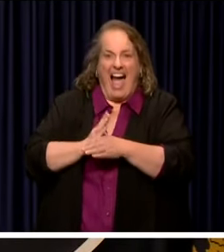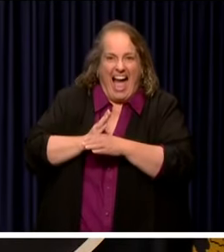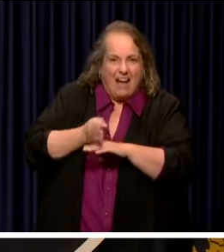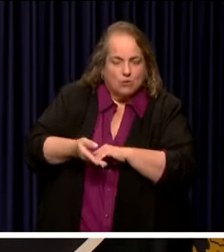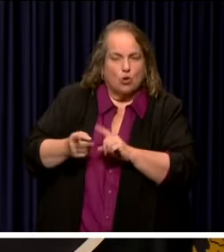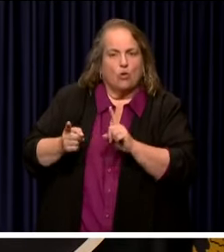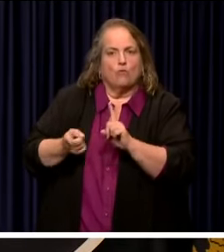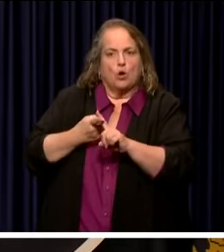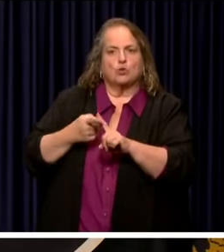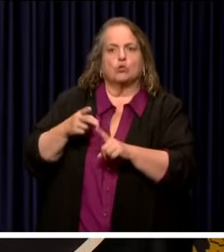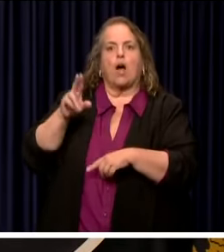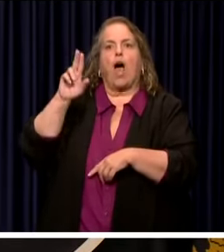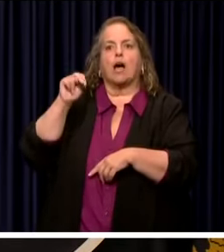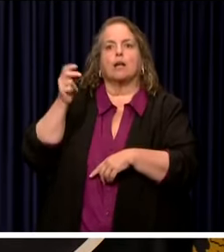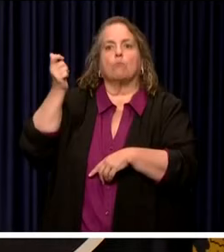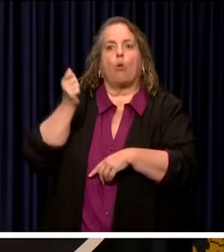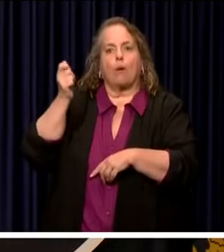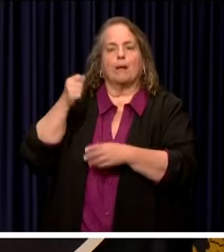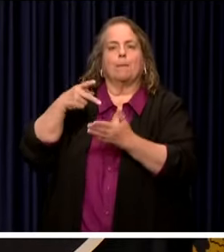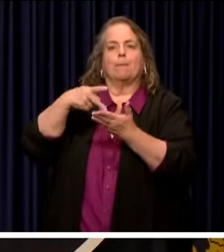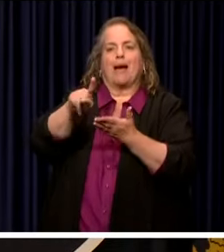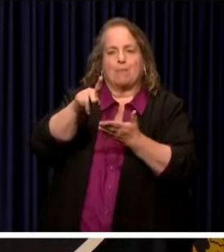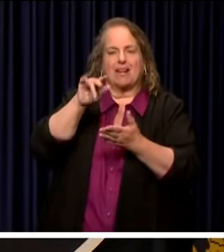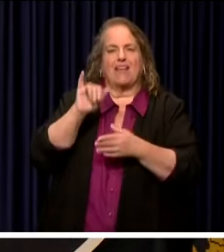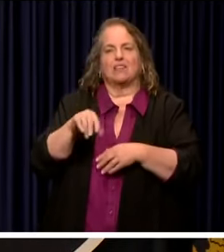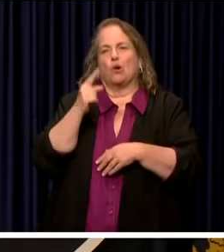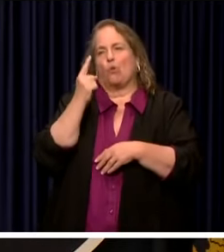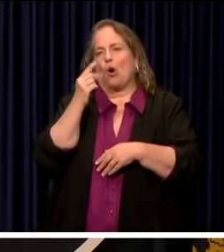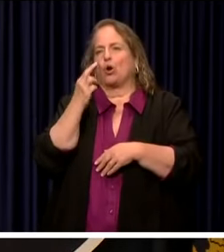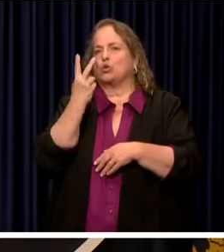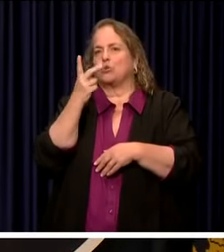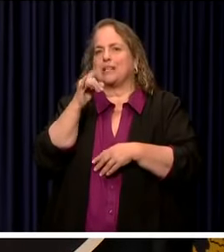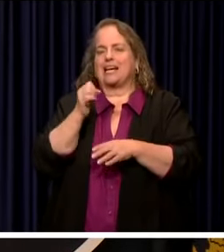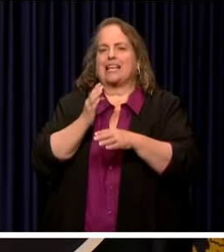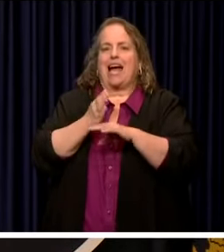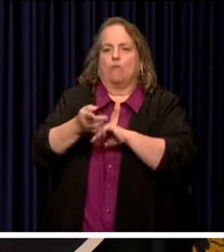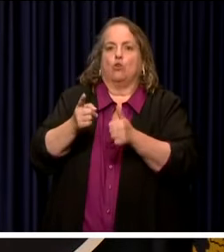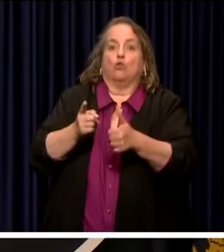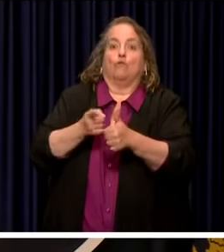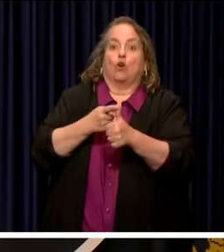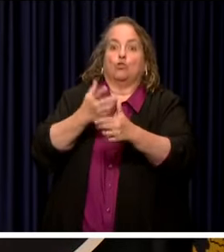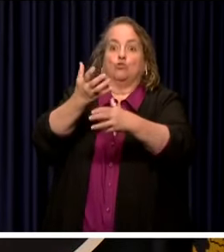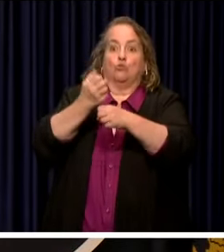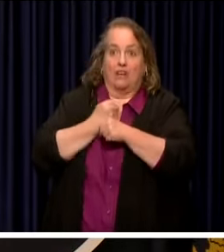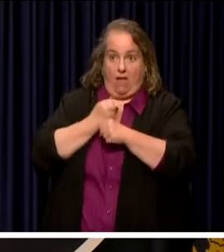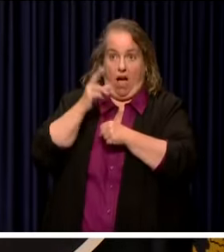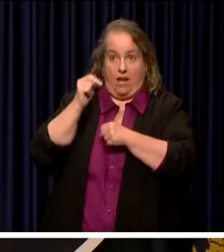MIGHT MEAN ROW OPENING. AS WE INCREASE TESTING CAPACITY,